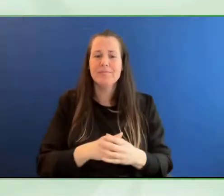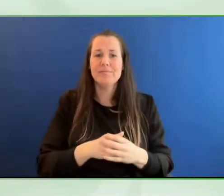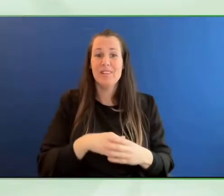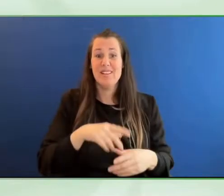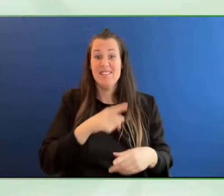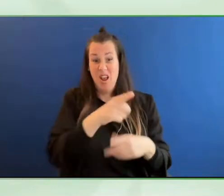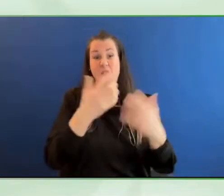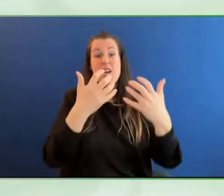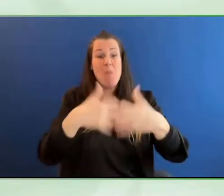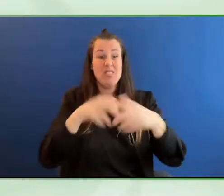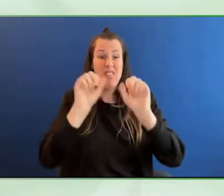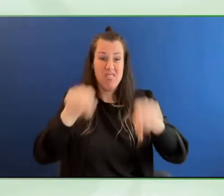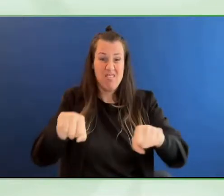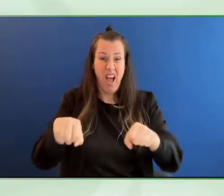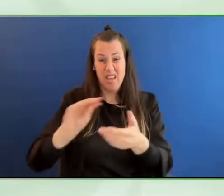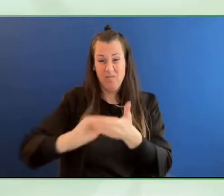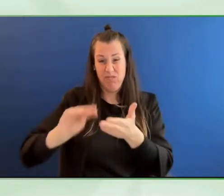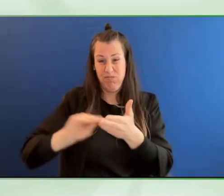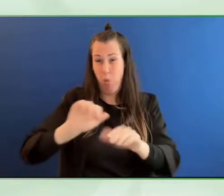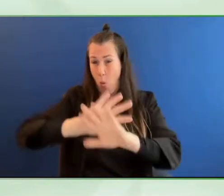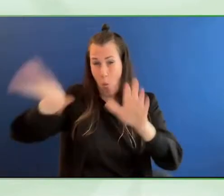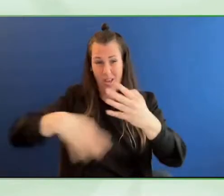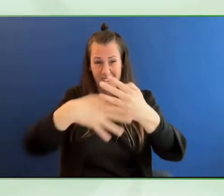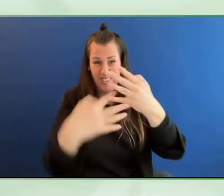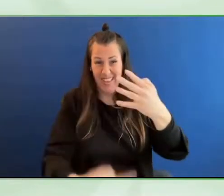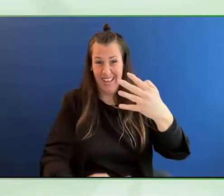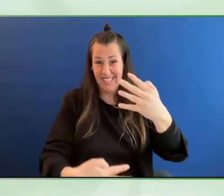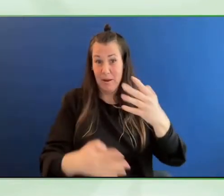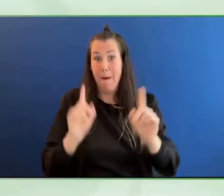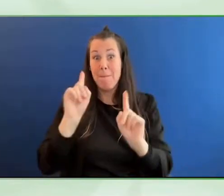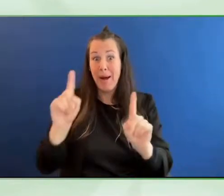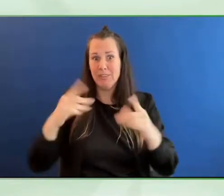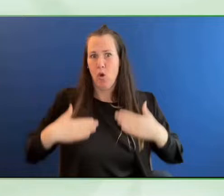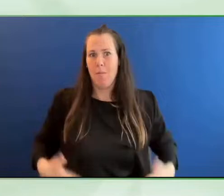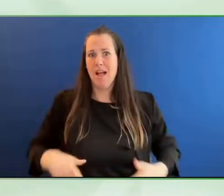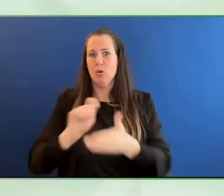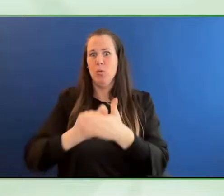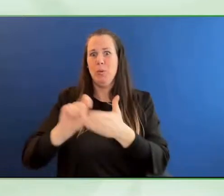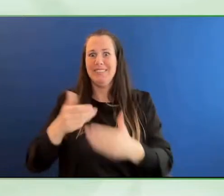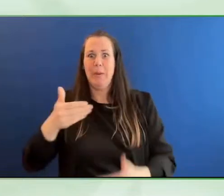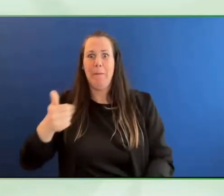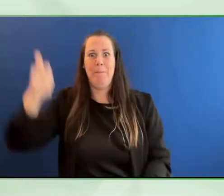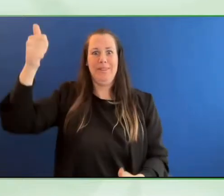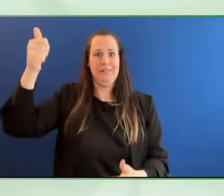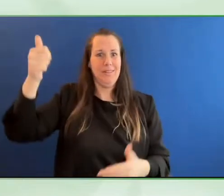There's a lot of formula based things that are primarily due to SEO, frankly a lot of